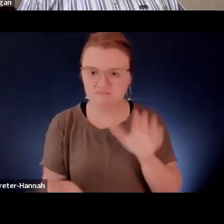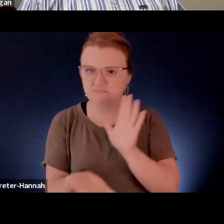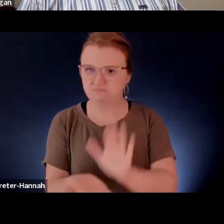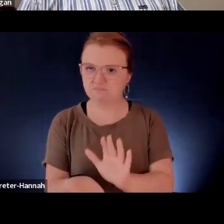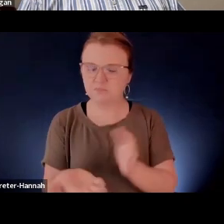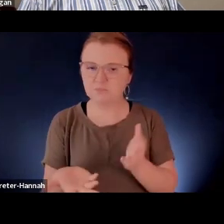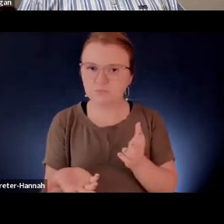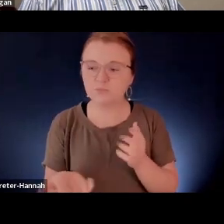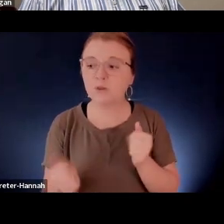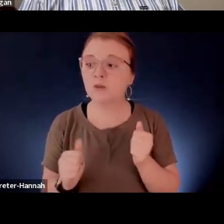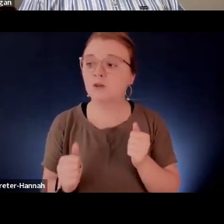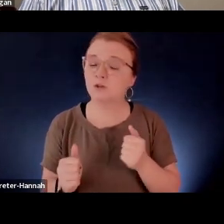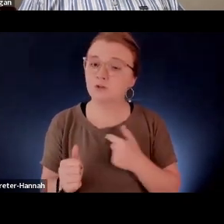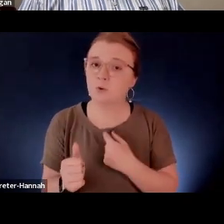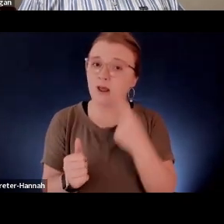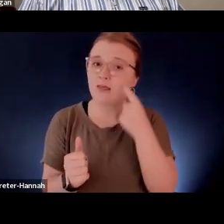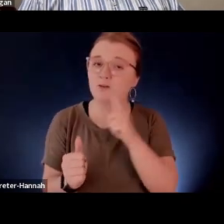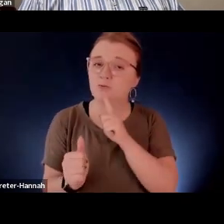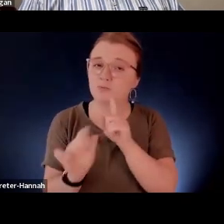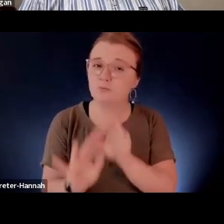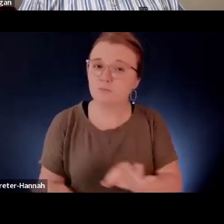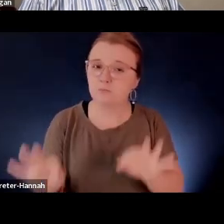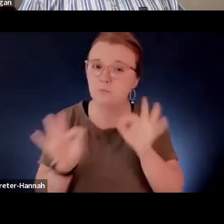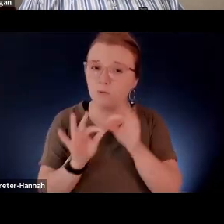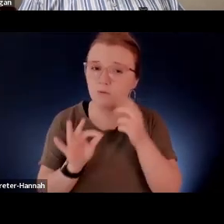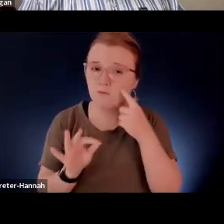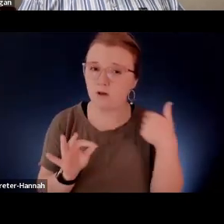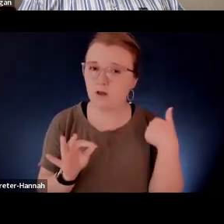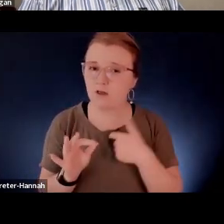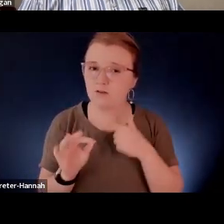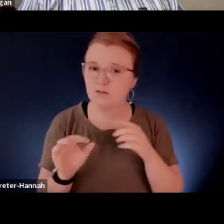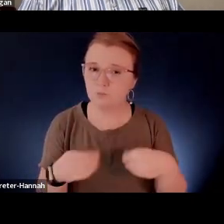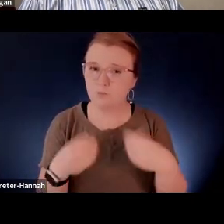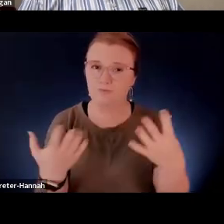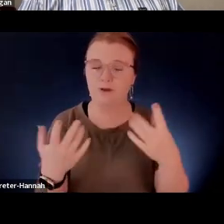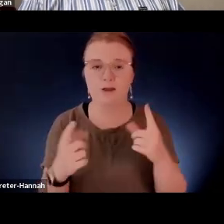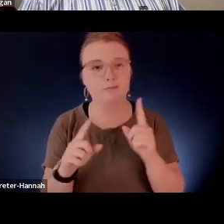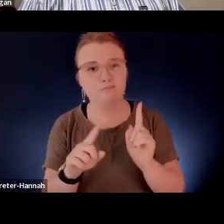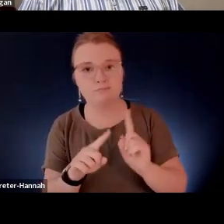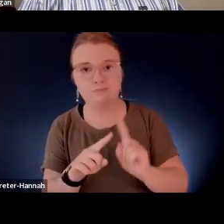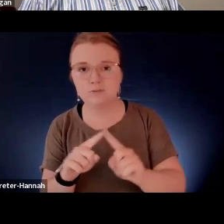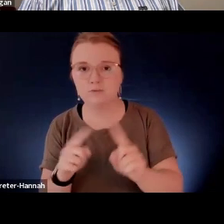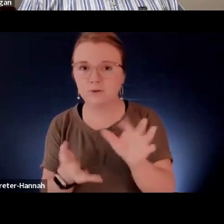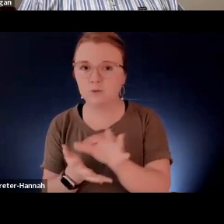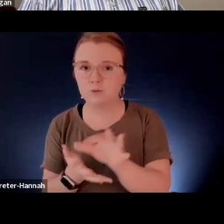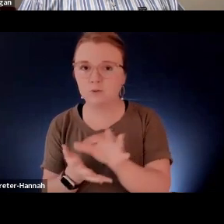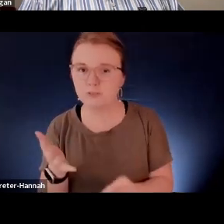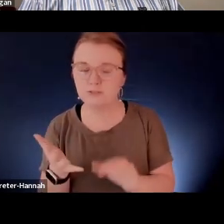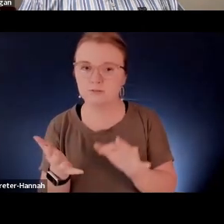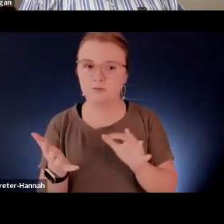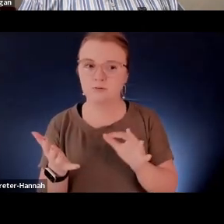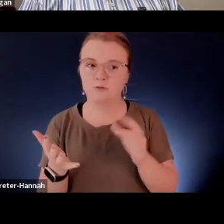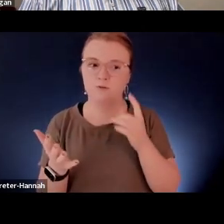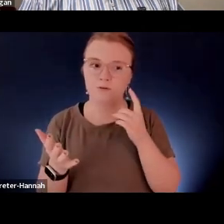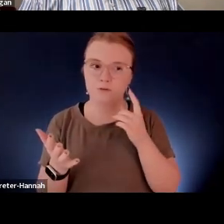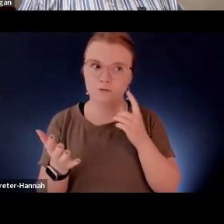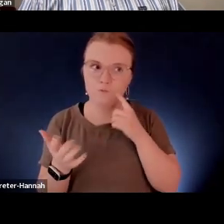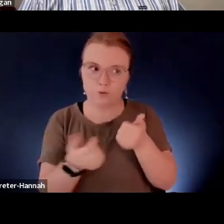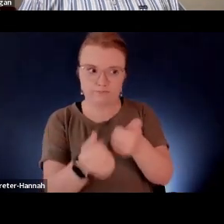And I think that it's very important for us to provide different choices or different ways that students can choose their own path